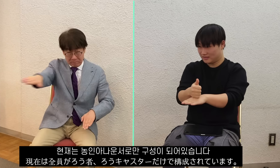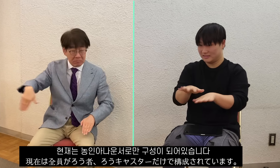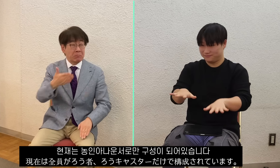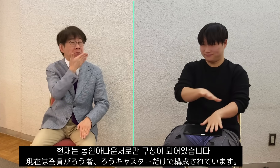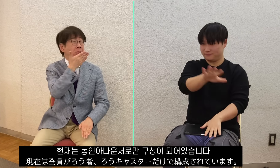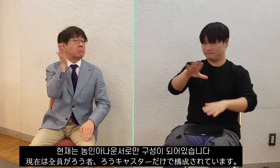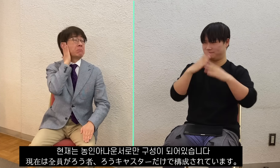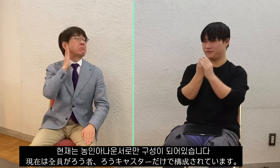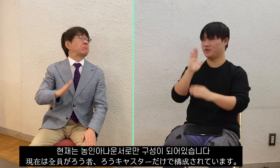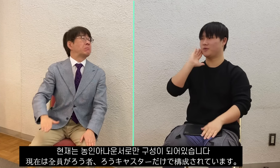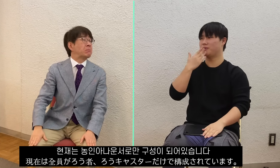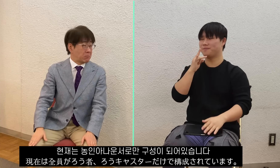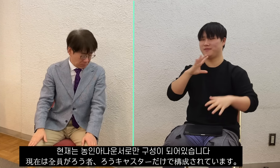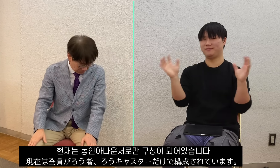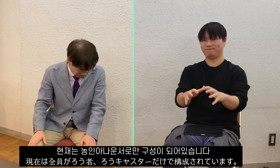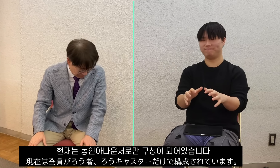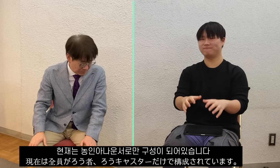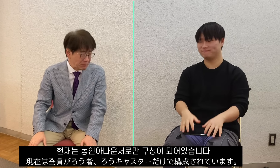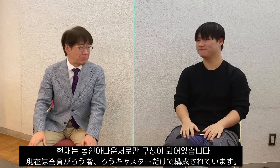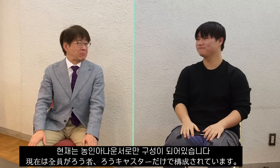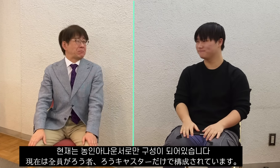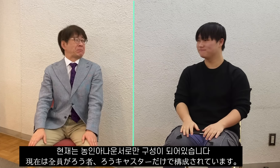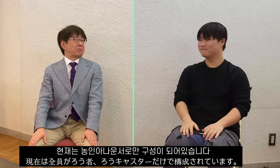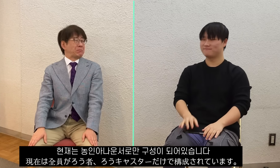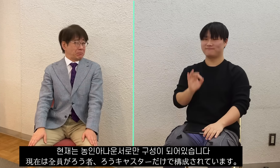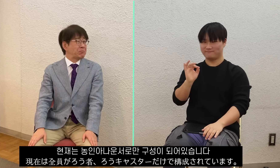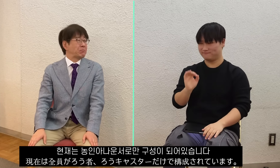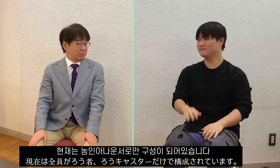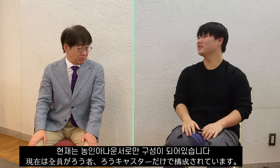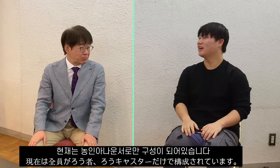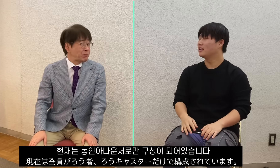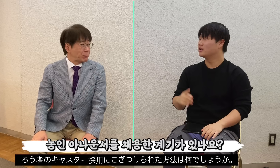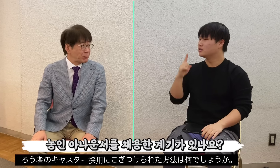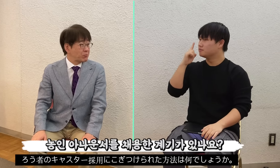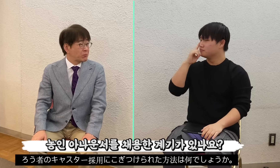Currently, it consists of only announcers for the deaf.